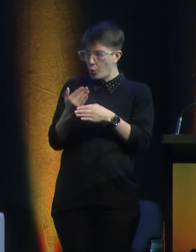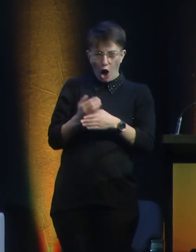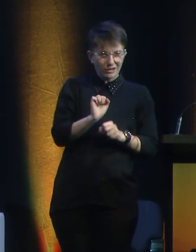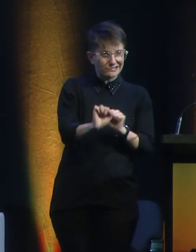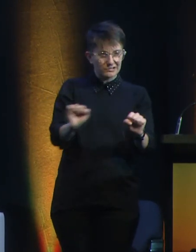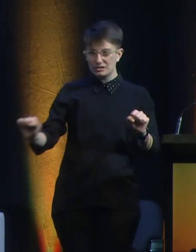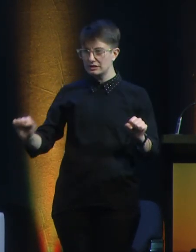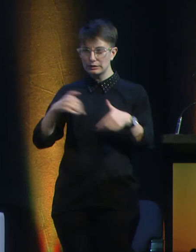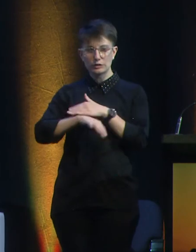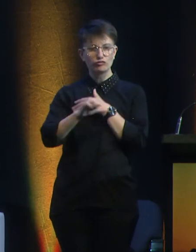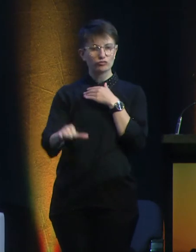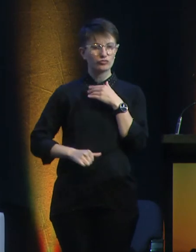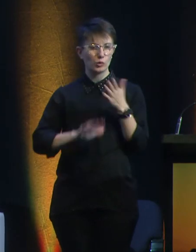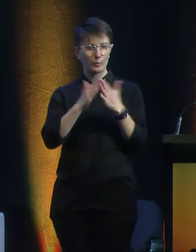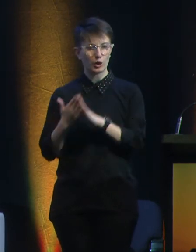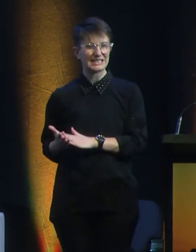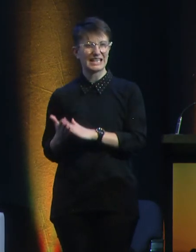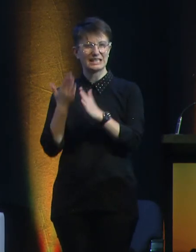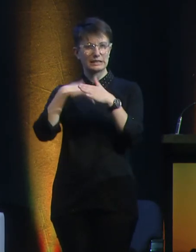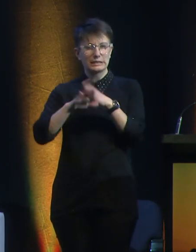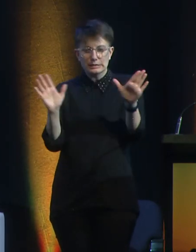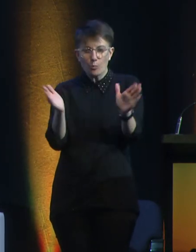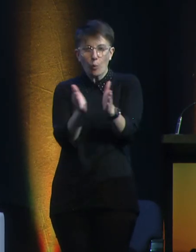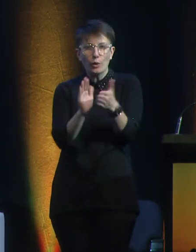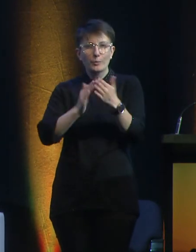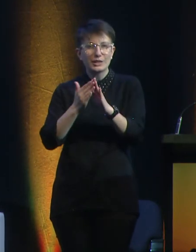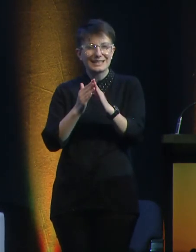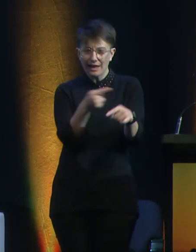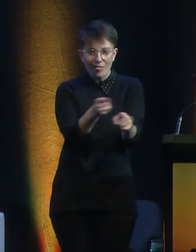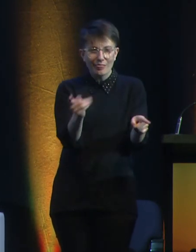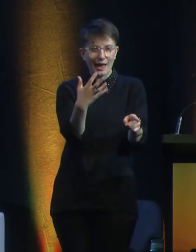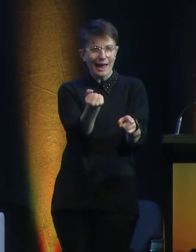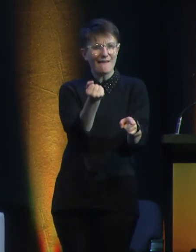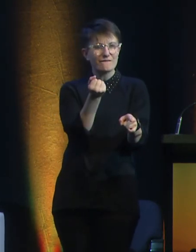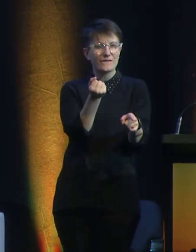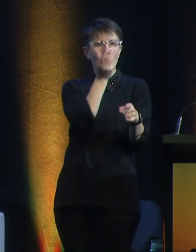those small communities that have a voice. They’re doing things on our rivers, they’re